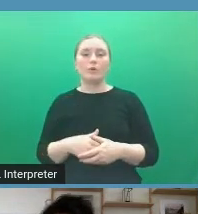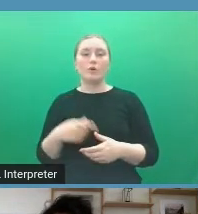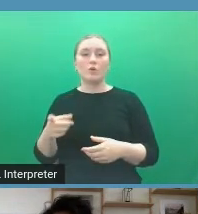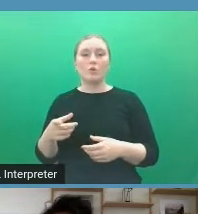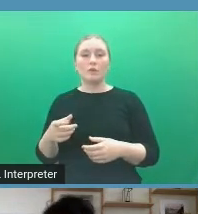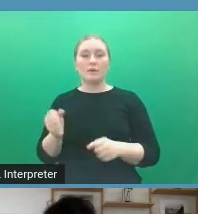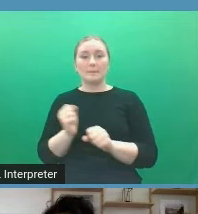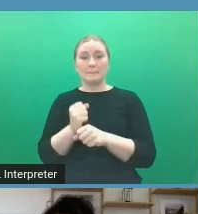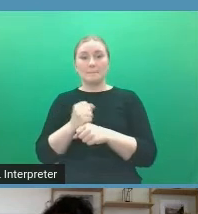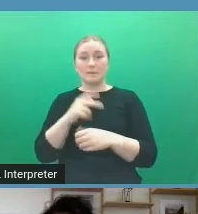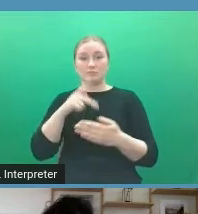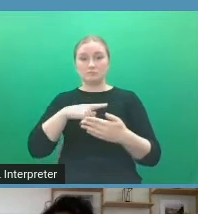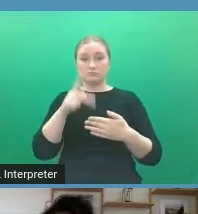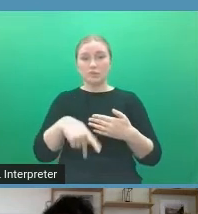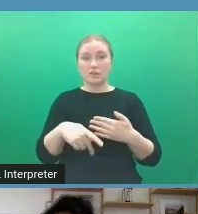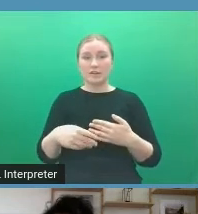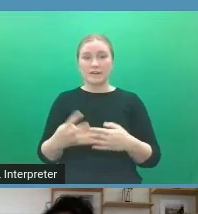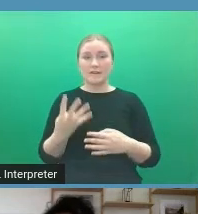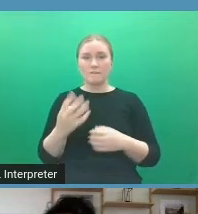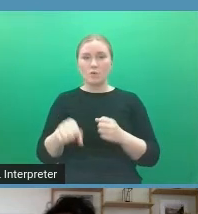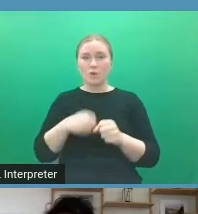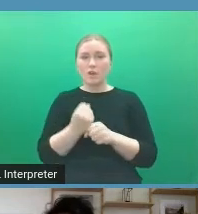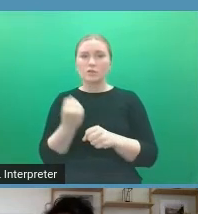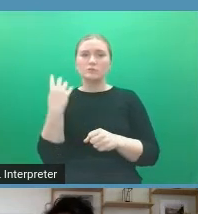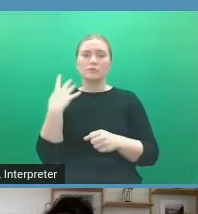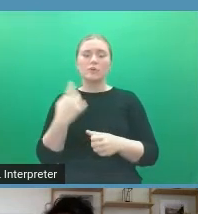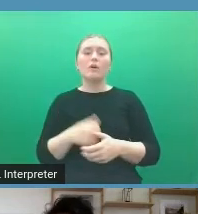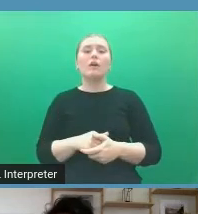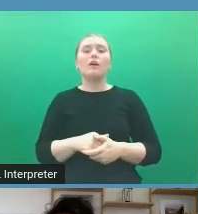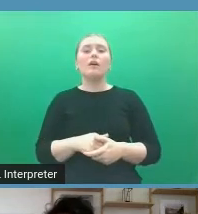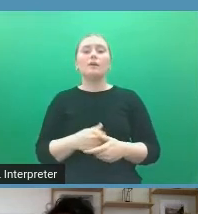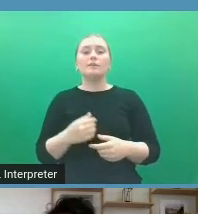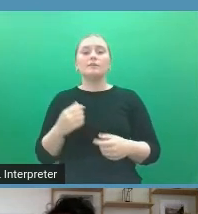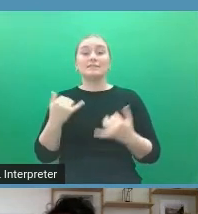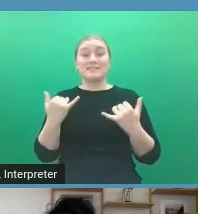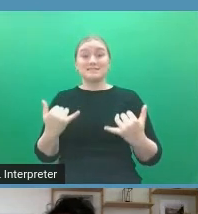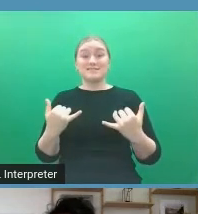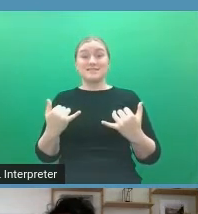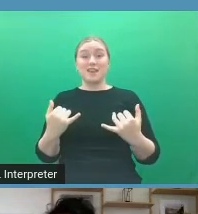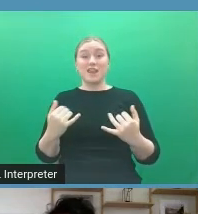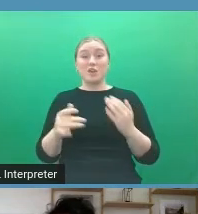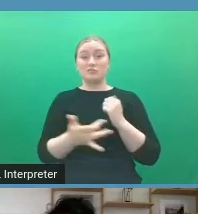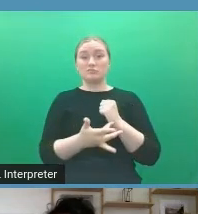about four years ago. Now there's technology that it exists like AR kit for a web browser